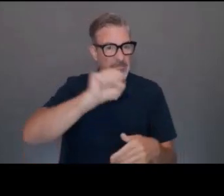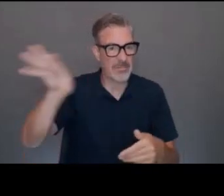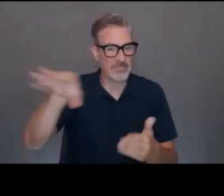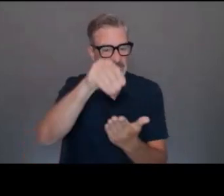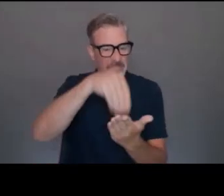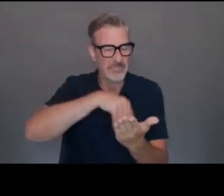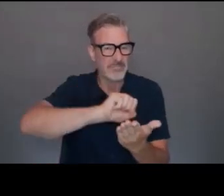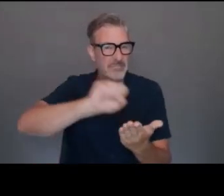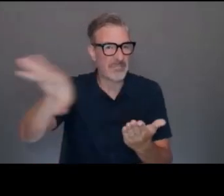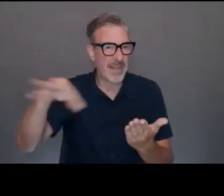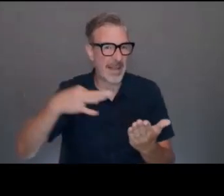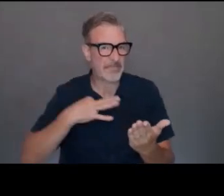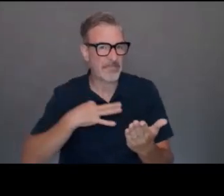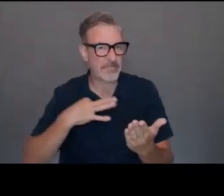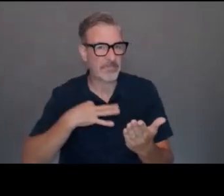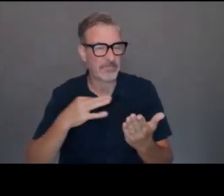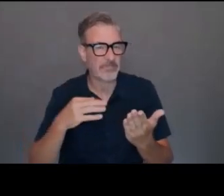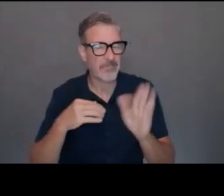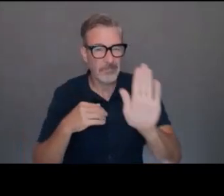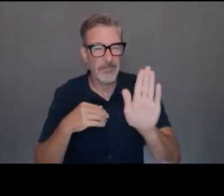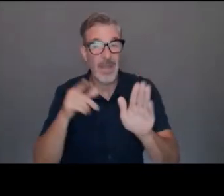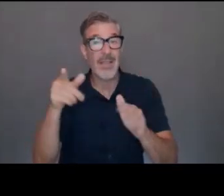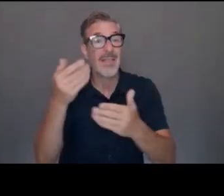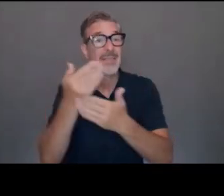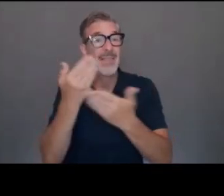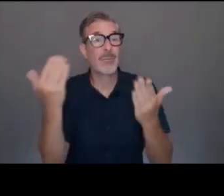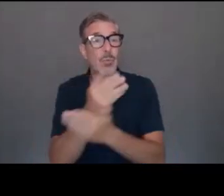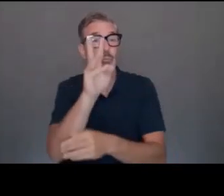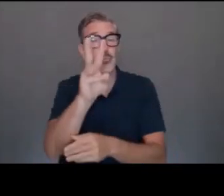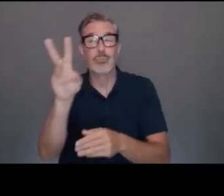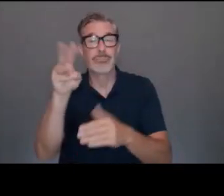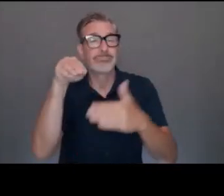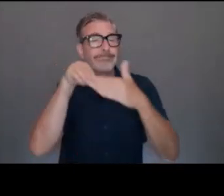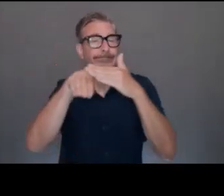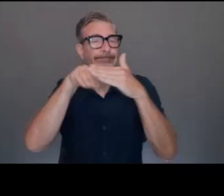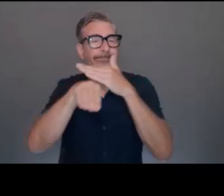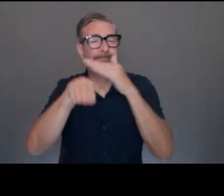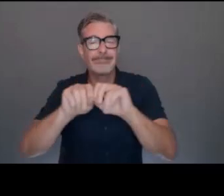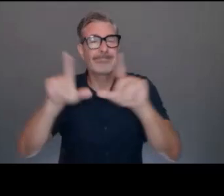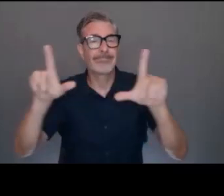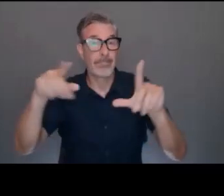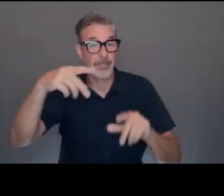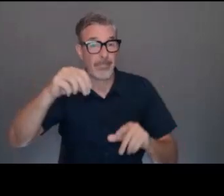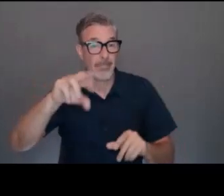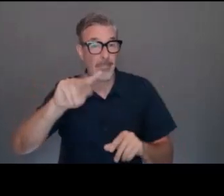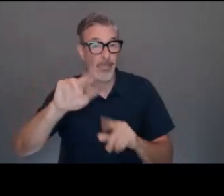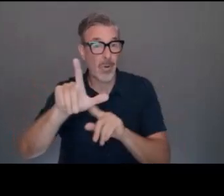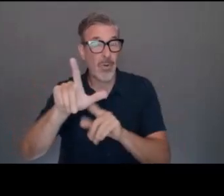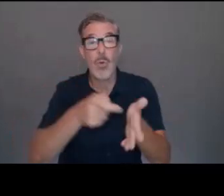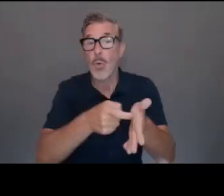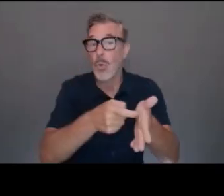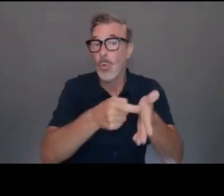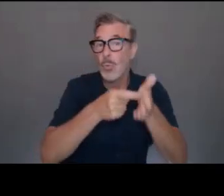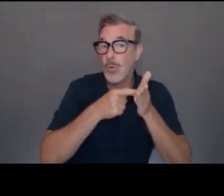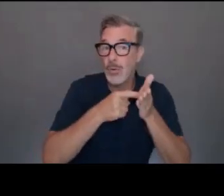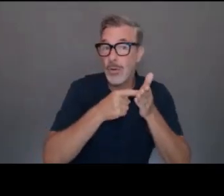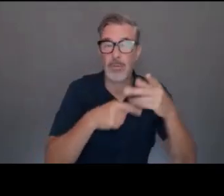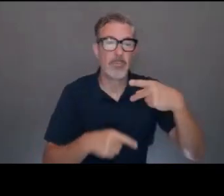One other change with the new portal is that you will no longer need to submit a profile for validation before you apply for a grant.